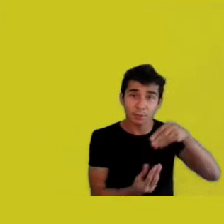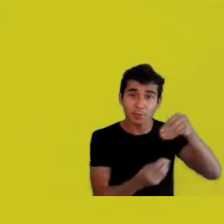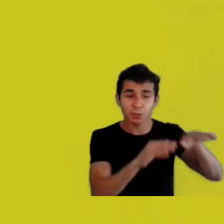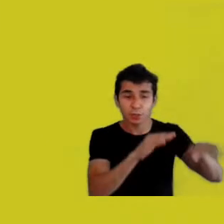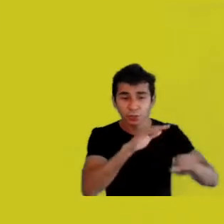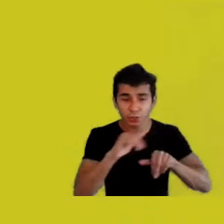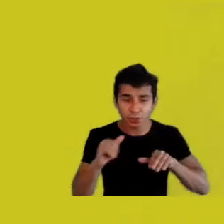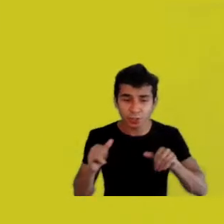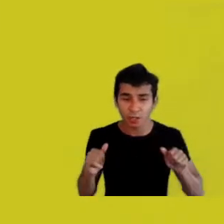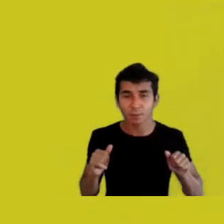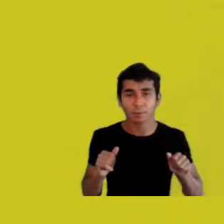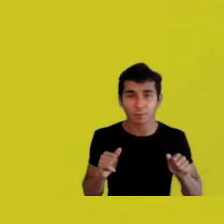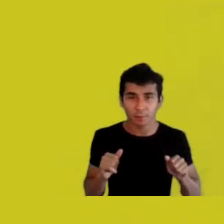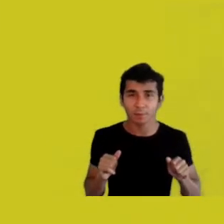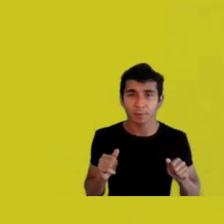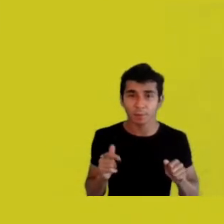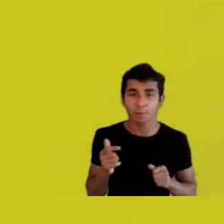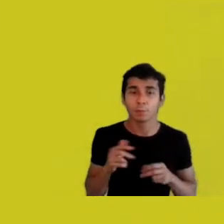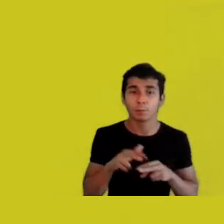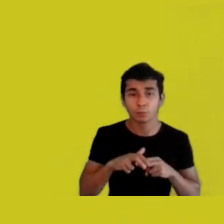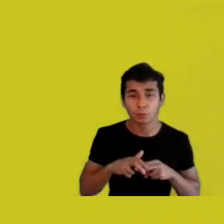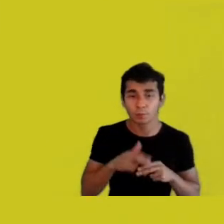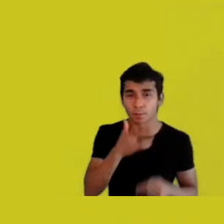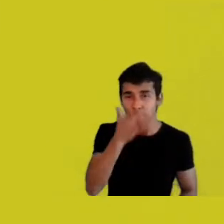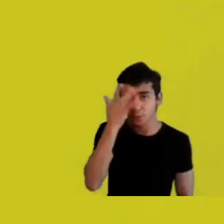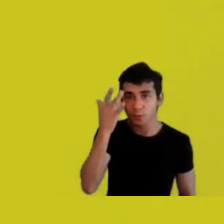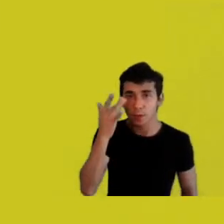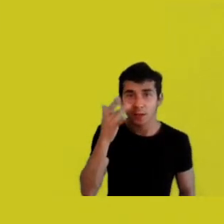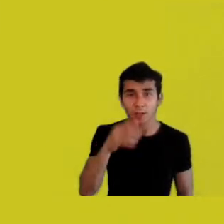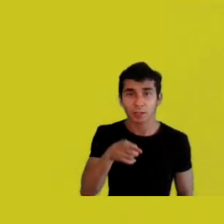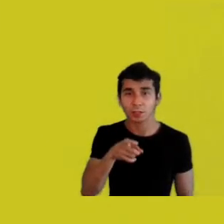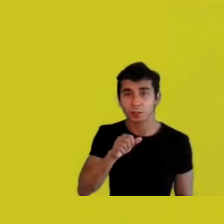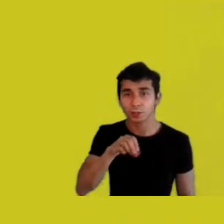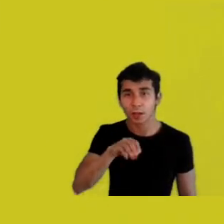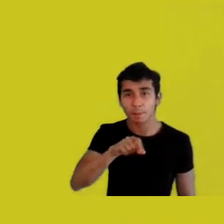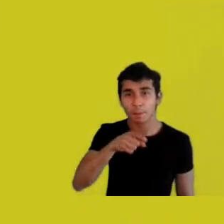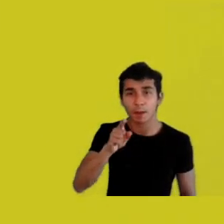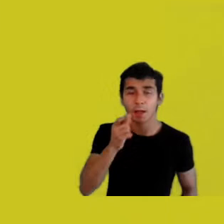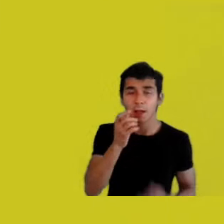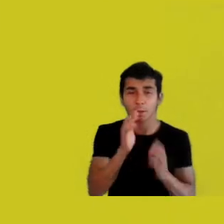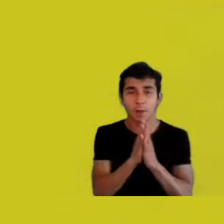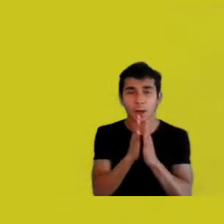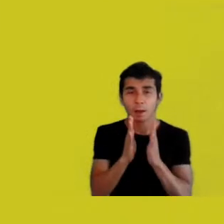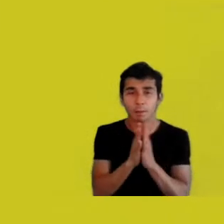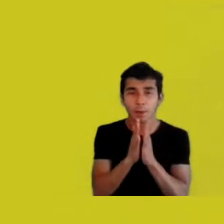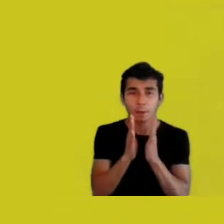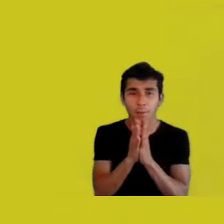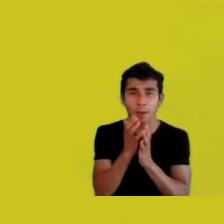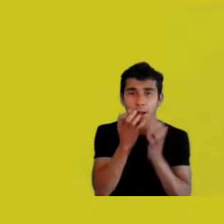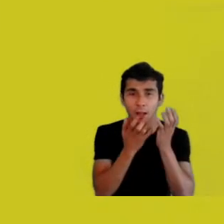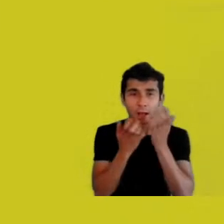They are called blowchants, I translate it like that, shonki, the blowchants,